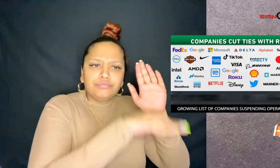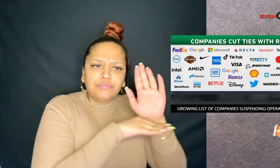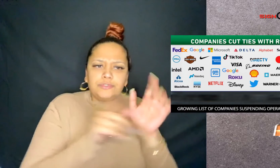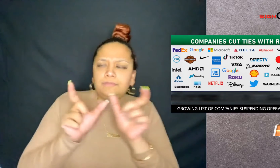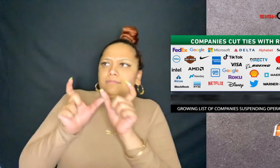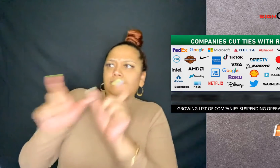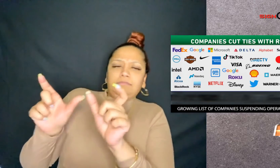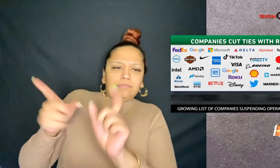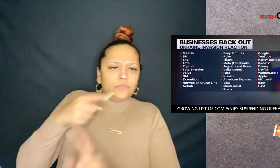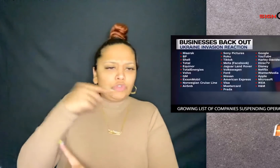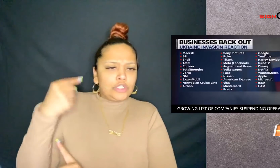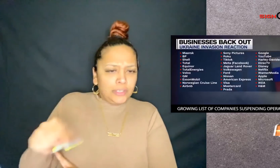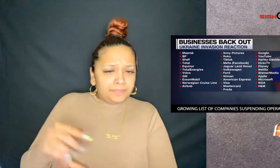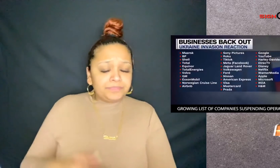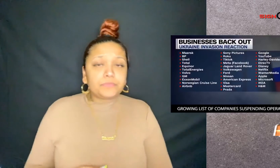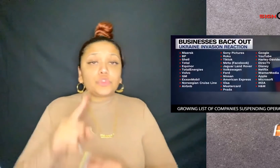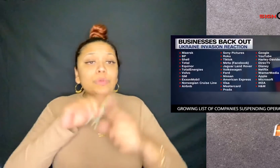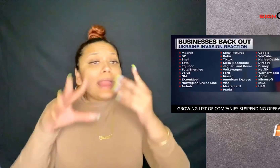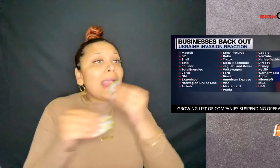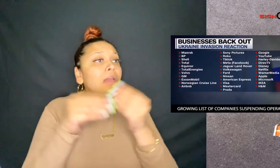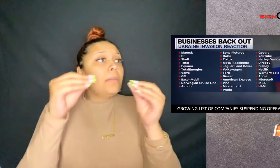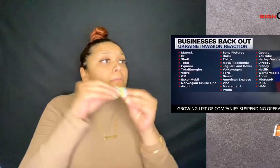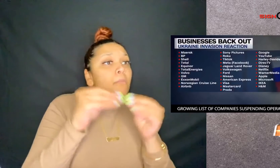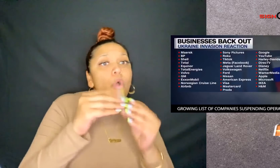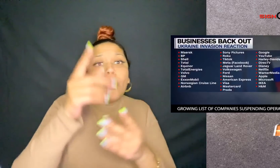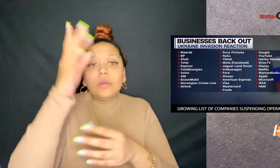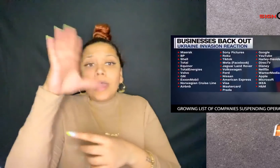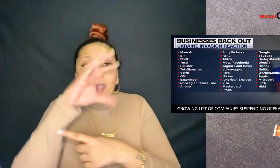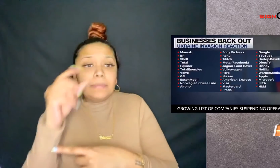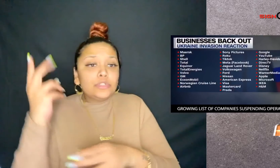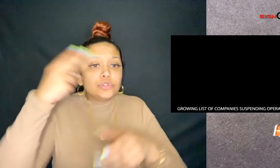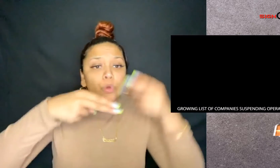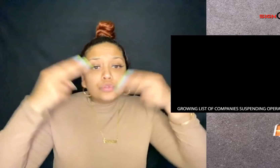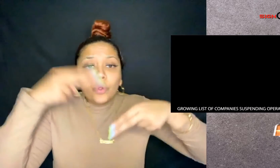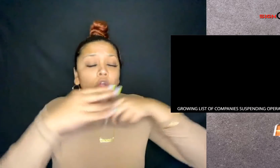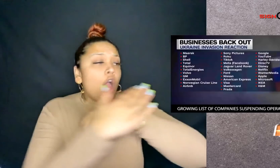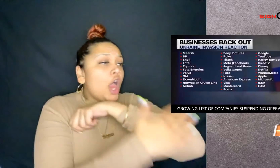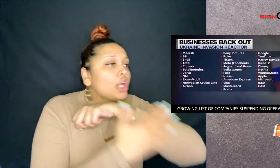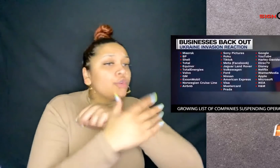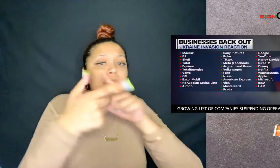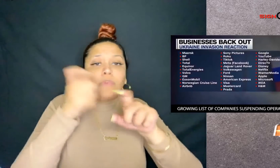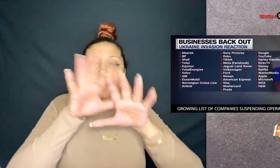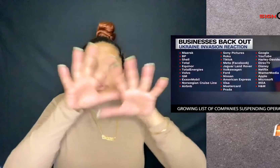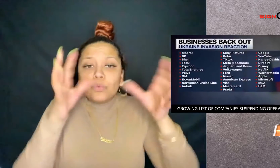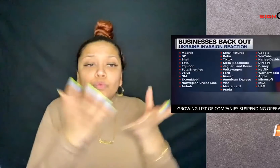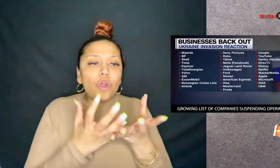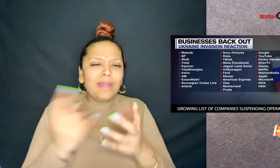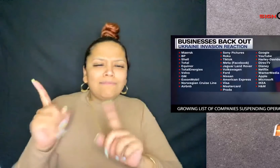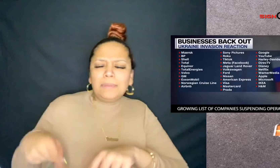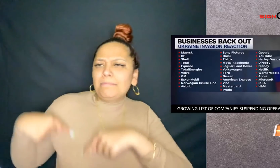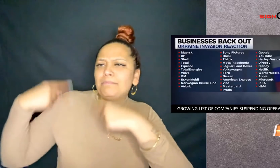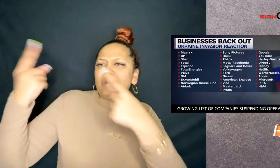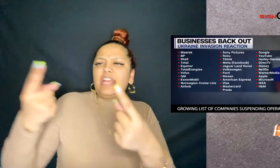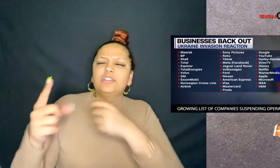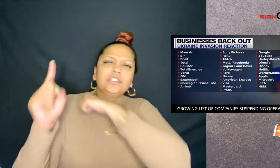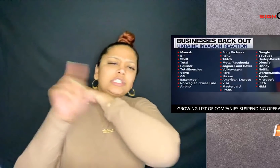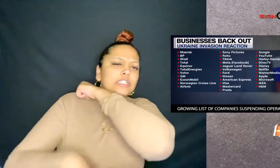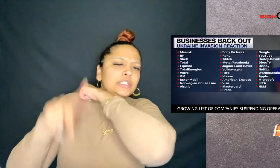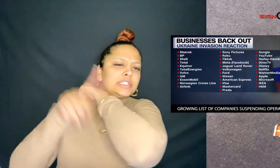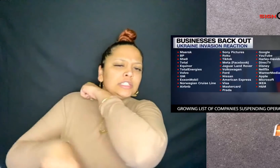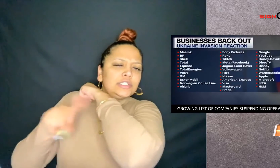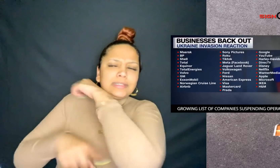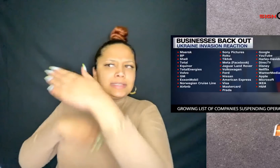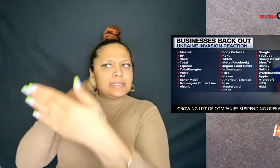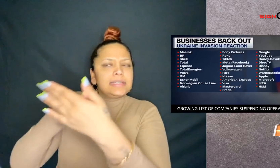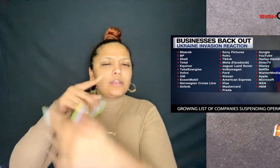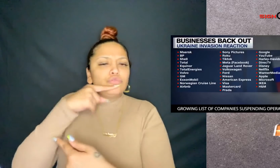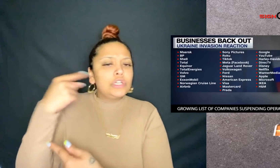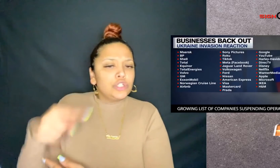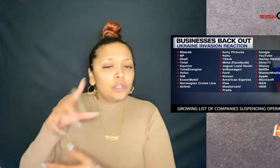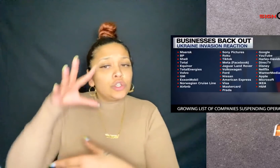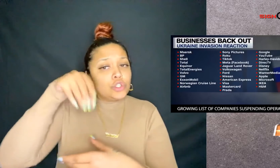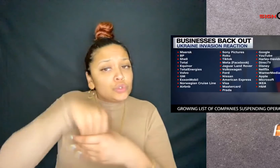joining the list in addition to companies countries around